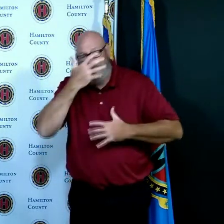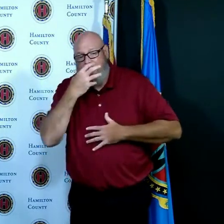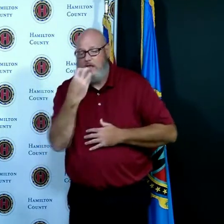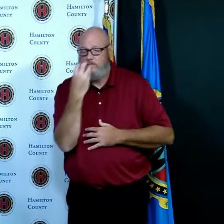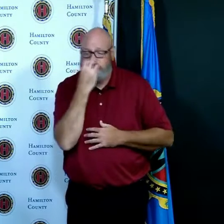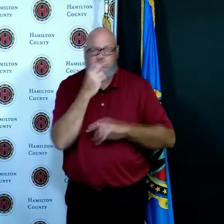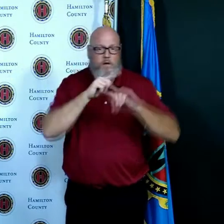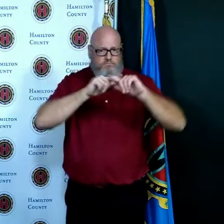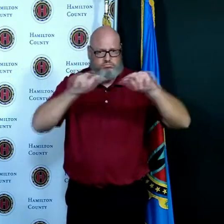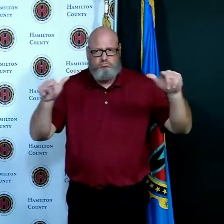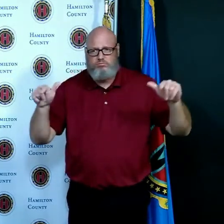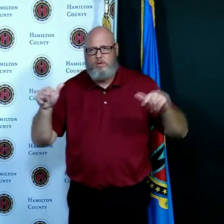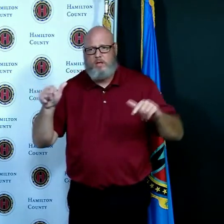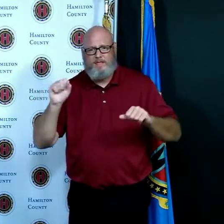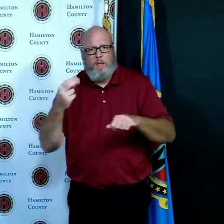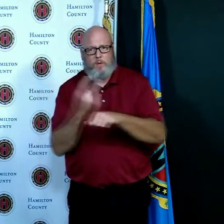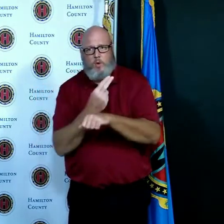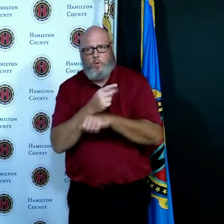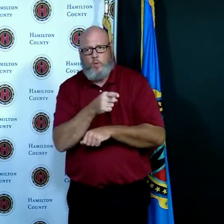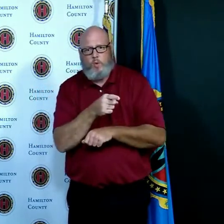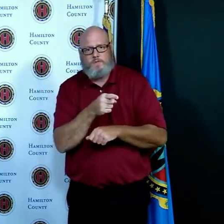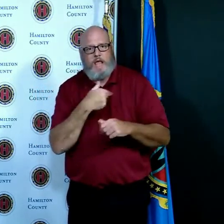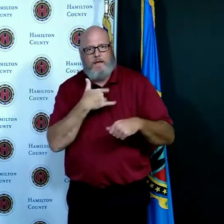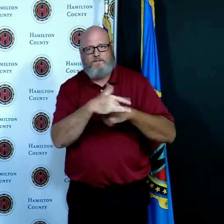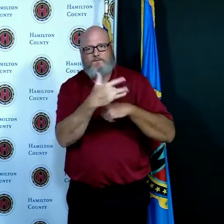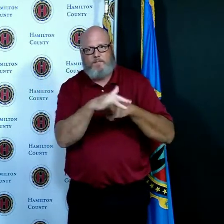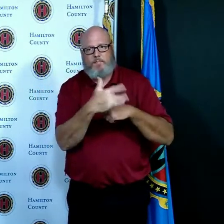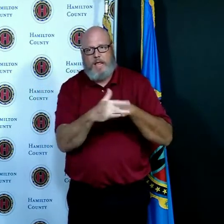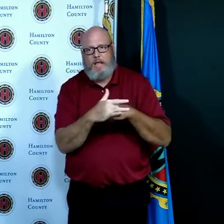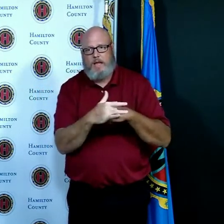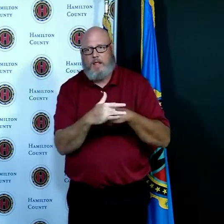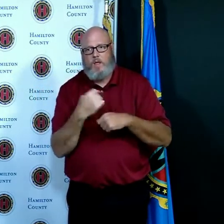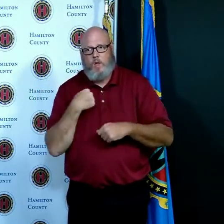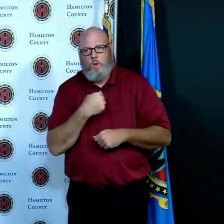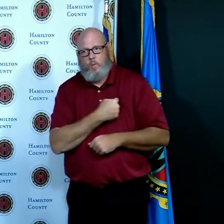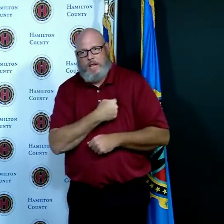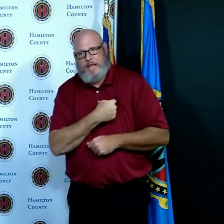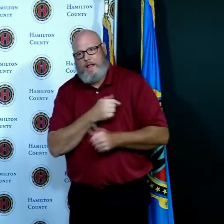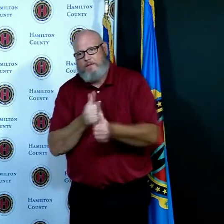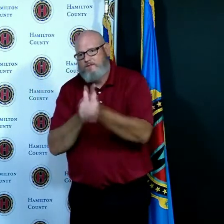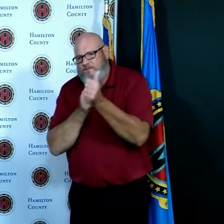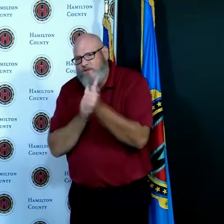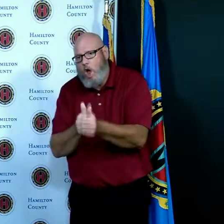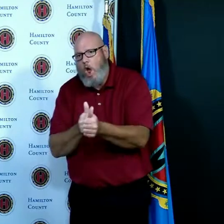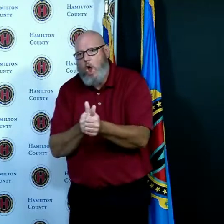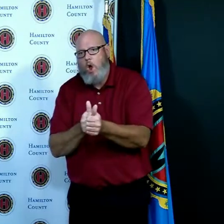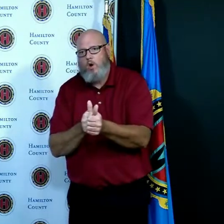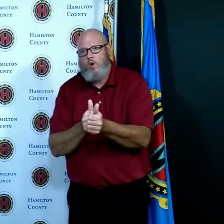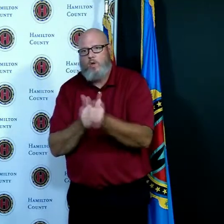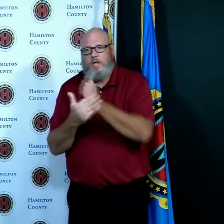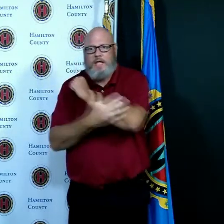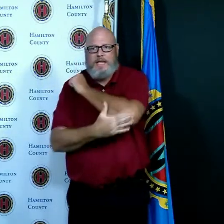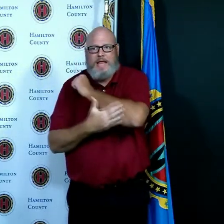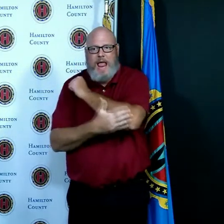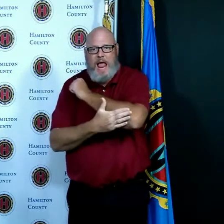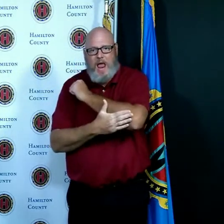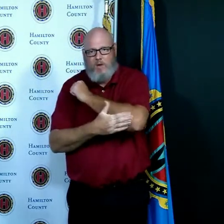so it's very important that we track both of these numbers and those also remain low we'll switch in talk a little bit about